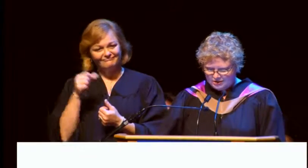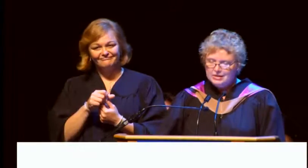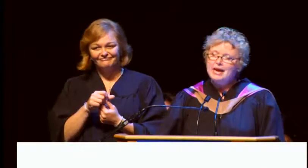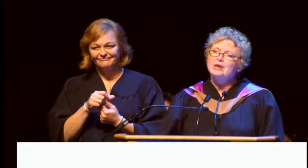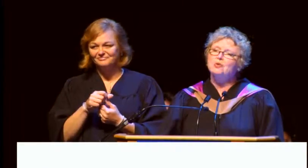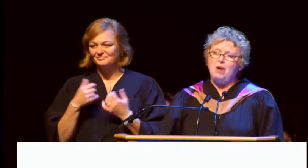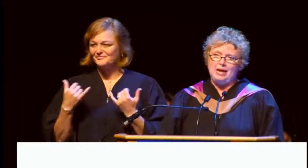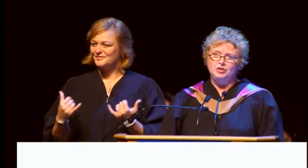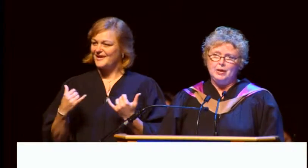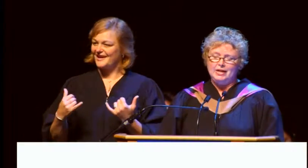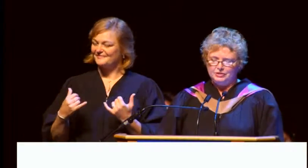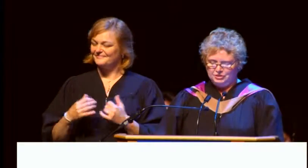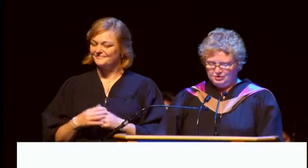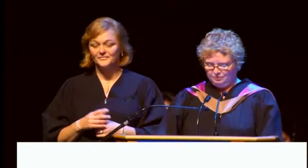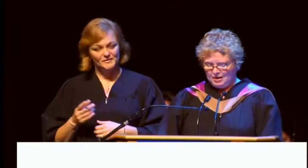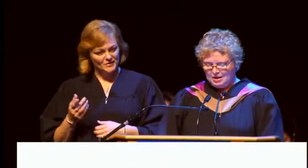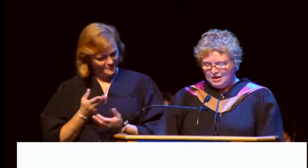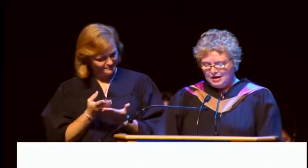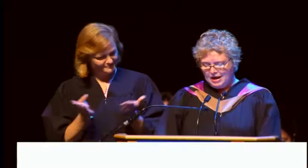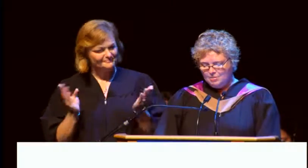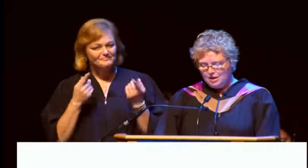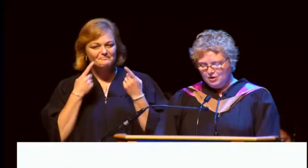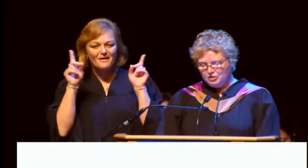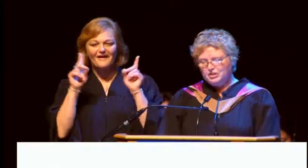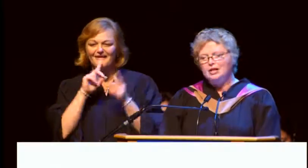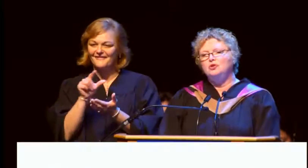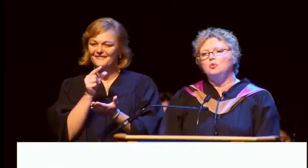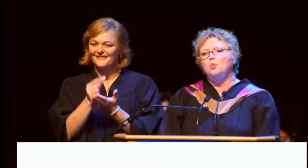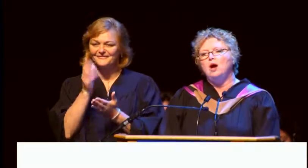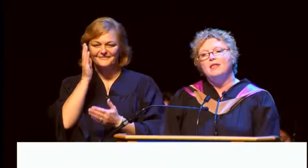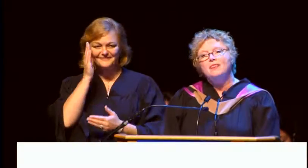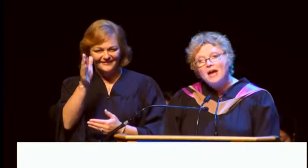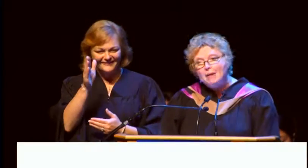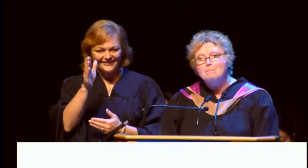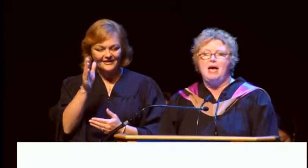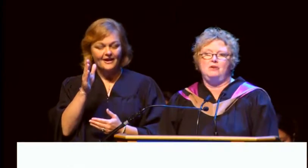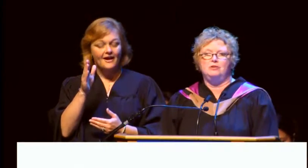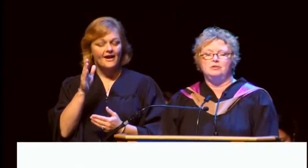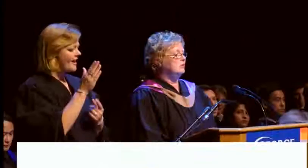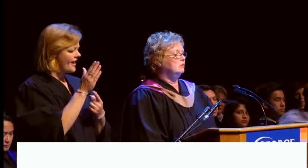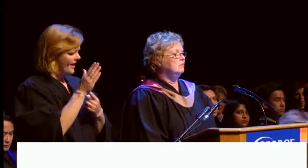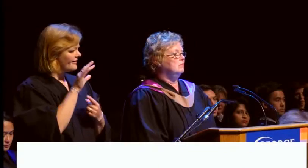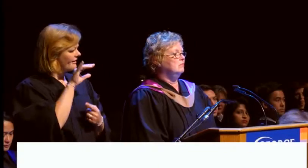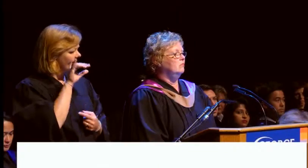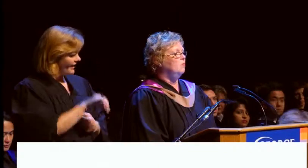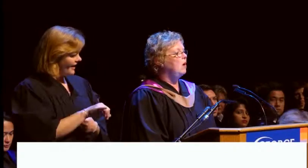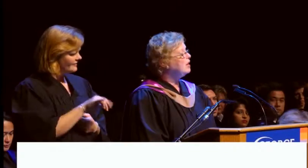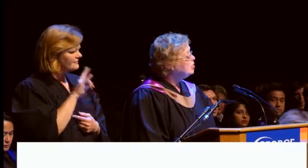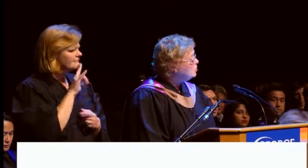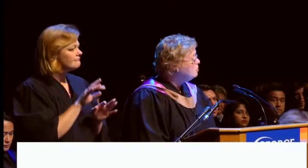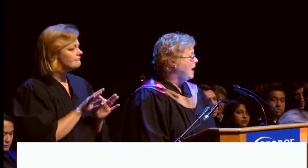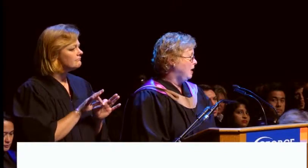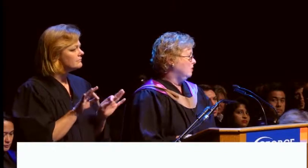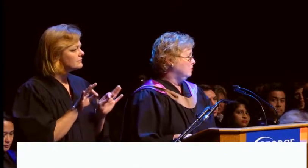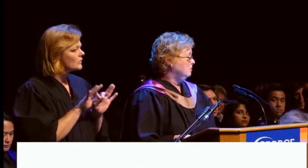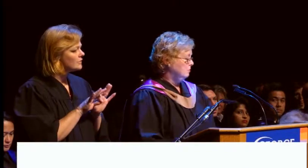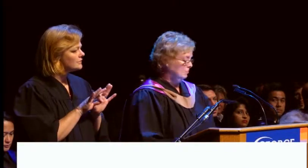TODAY YOU GRADUATE AND I AM HERE TO TELL YOU WHY THAT MATTERS... WHY YOU MATTER.